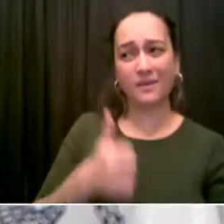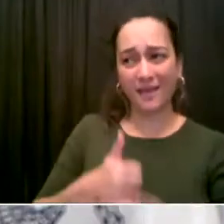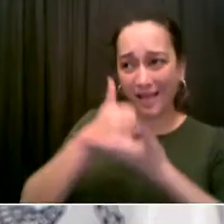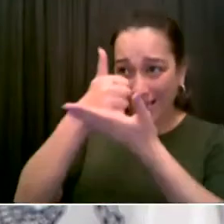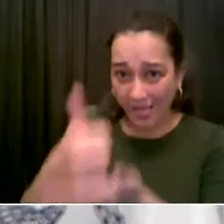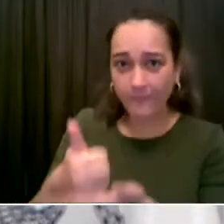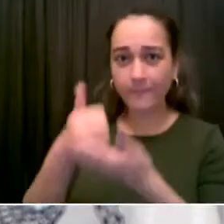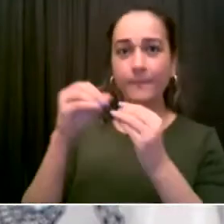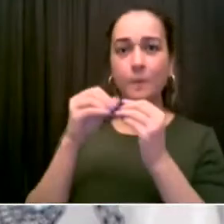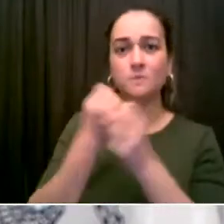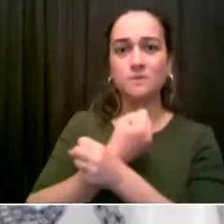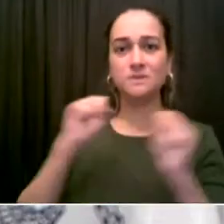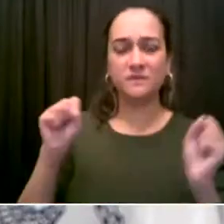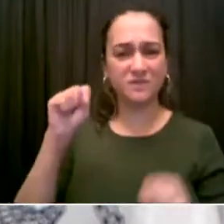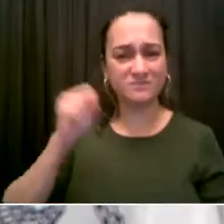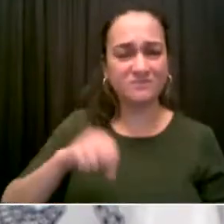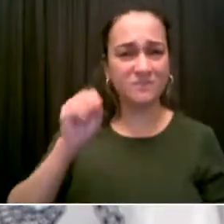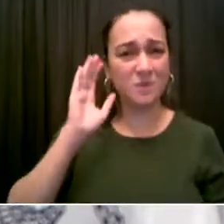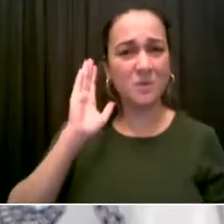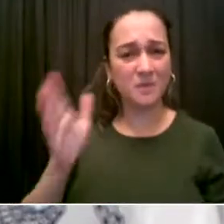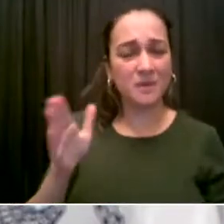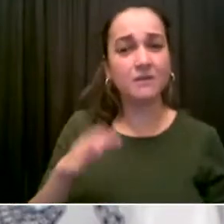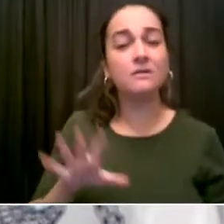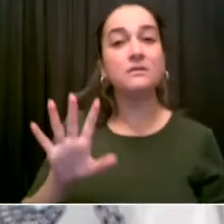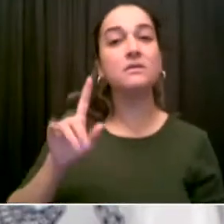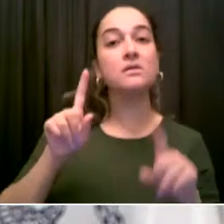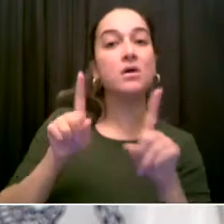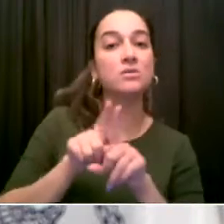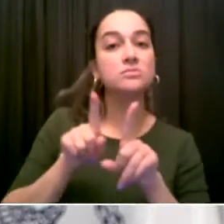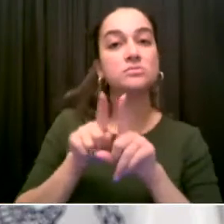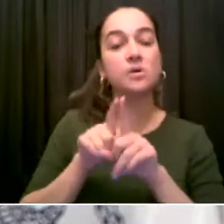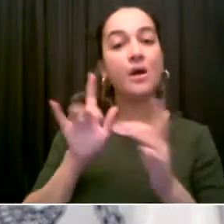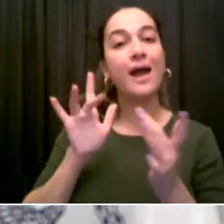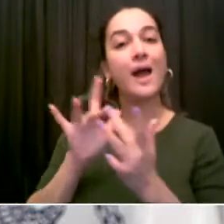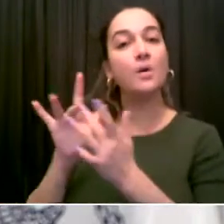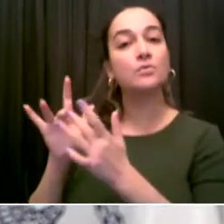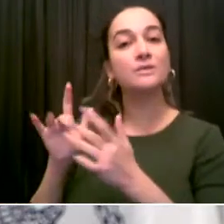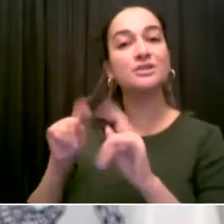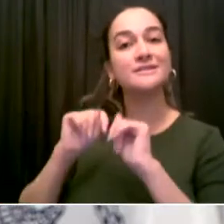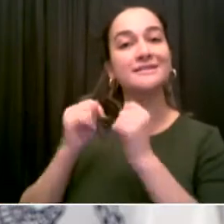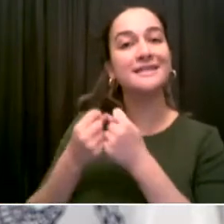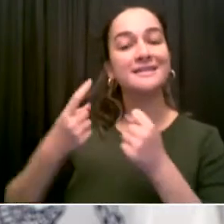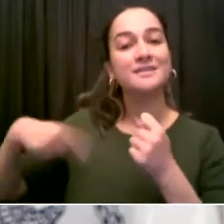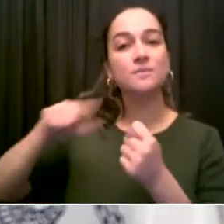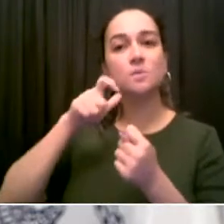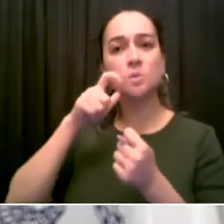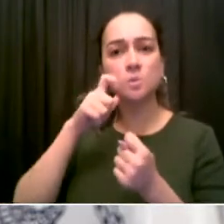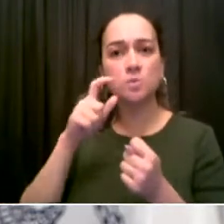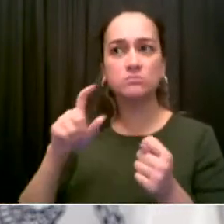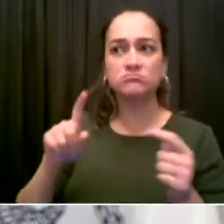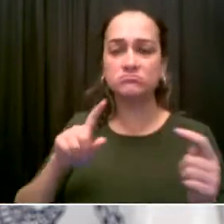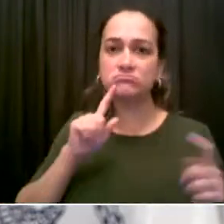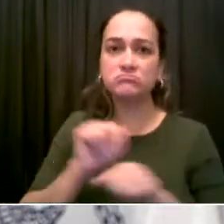OFFICERS INTO THE SUBWAYSAN D THAT WILL HAVE AN IMPACT. THERE IS NO DOUBT THAT IF YOU PUT MORE OFFICERS IN THE SUBWAYS THAT IT WILHAL VE AN IMPACT AND IT WILL HELP.